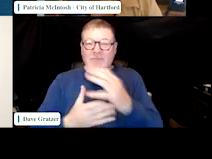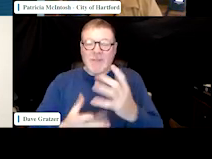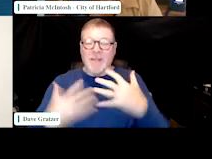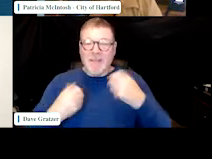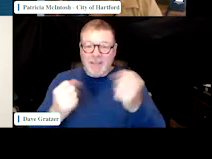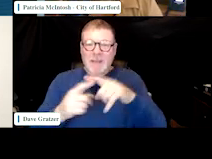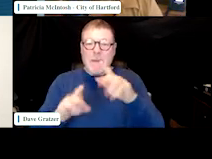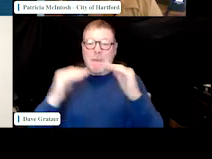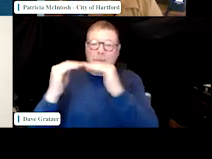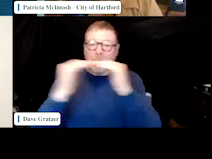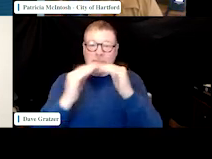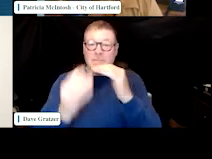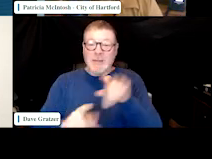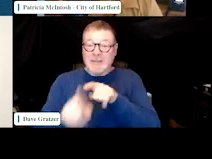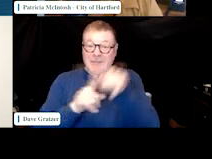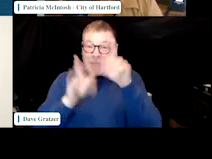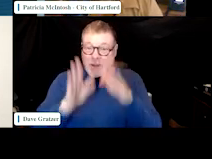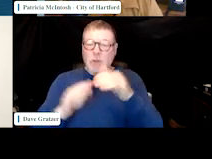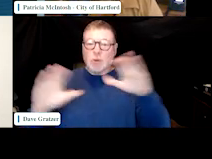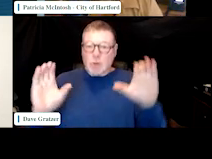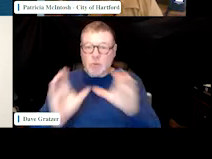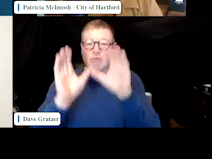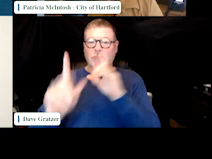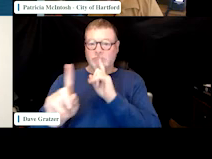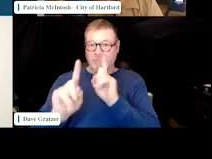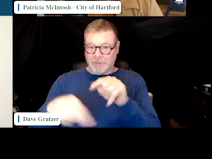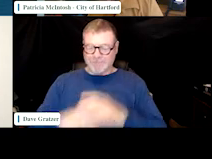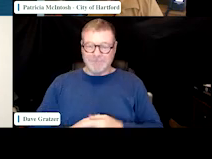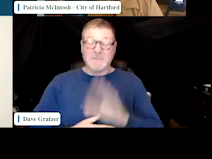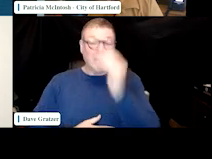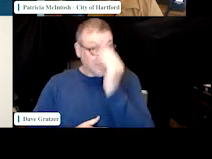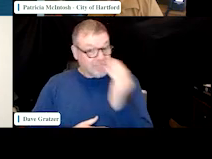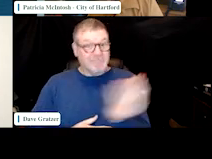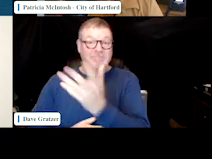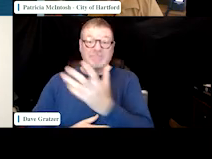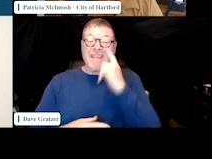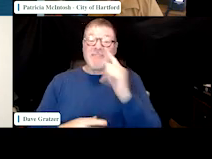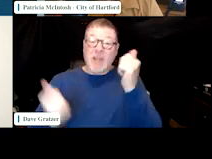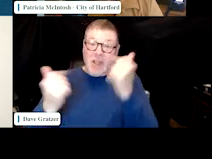Specialists into Crisis Response. On behalf of the Academic Training